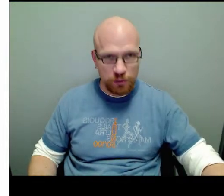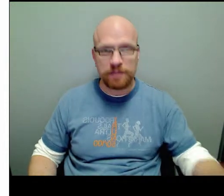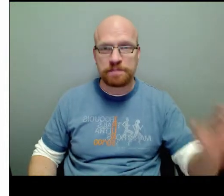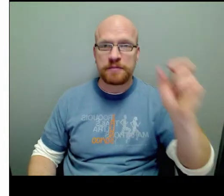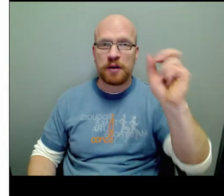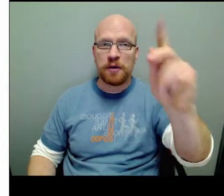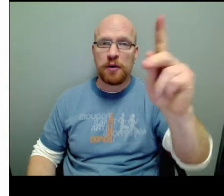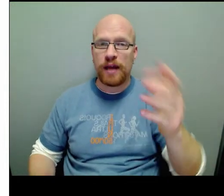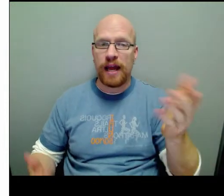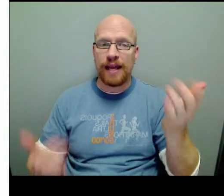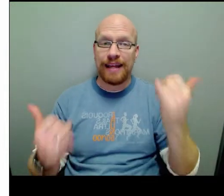Well. Okay.